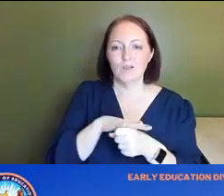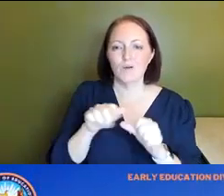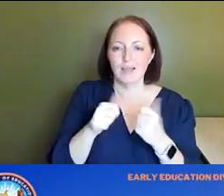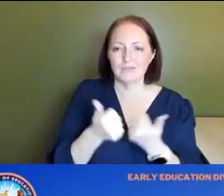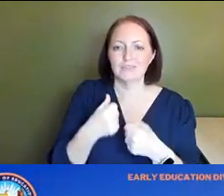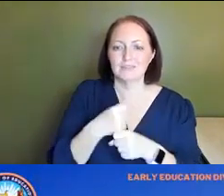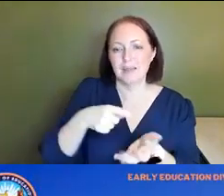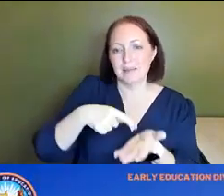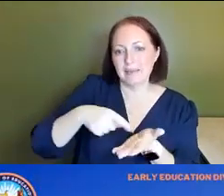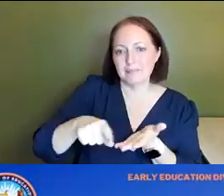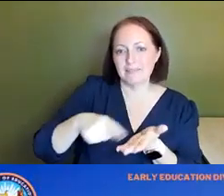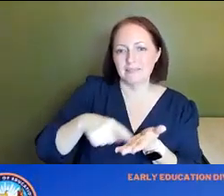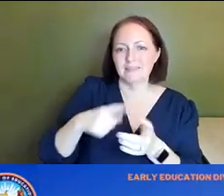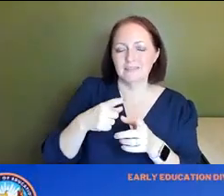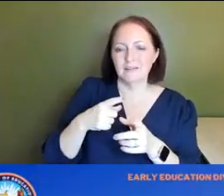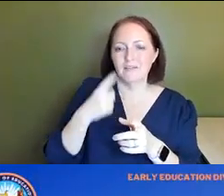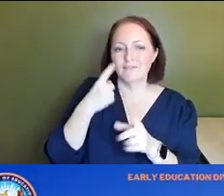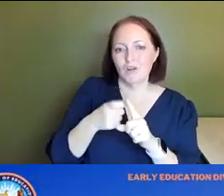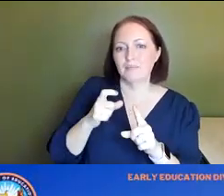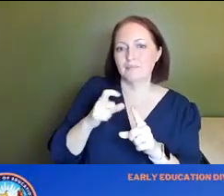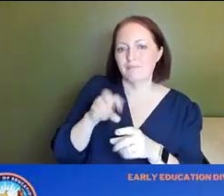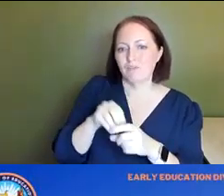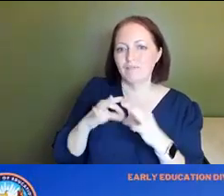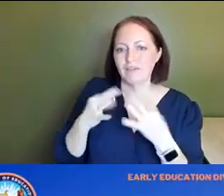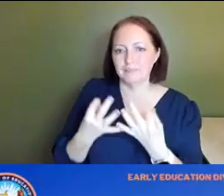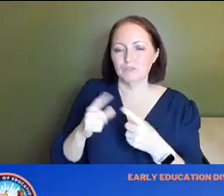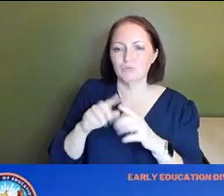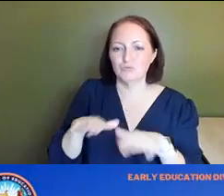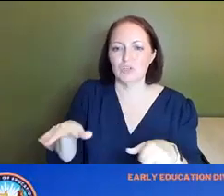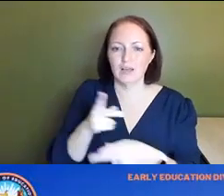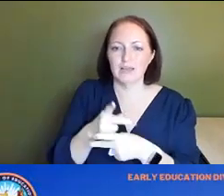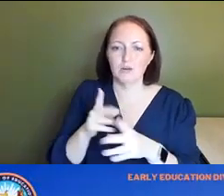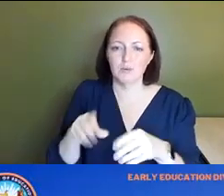payments on behalf of enrolled families to child care providers of the parents choice.